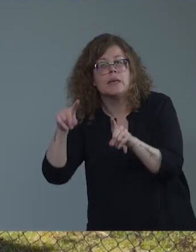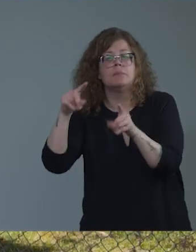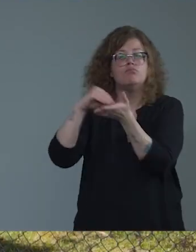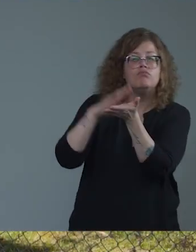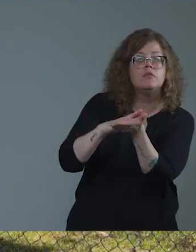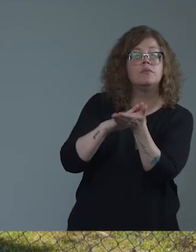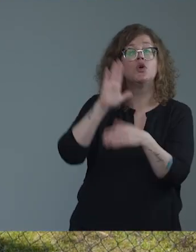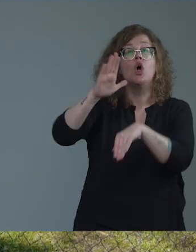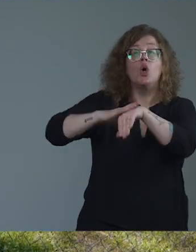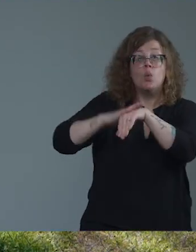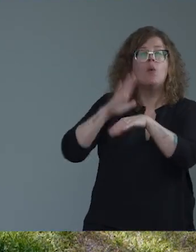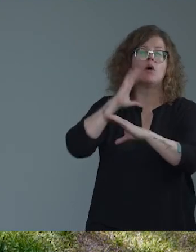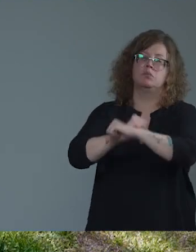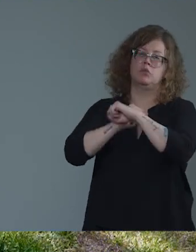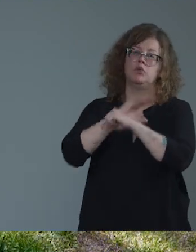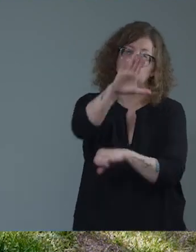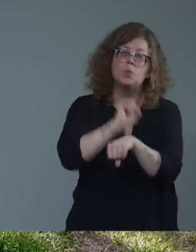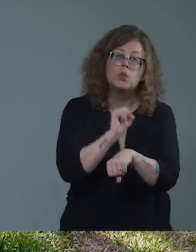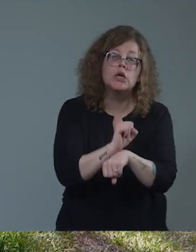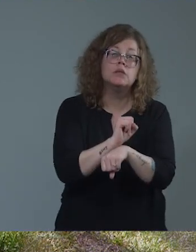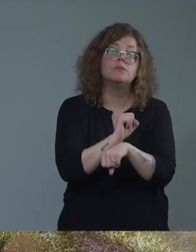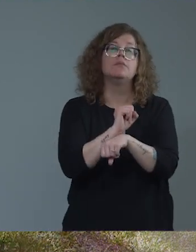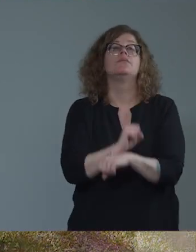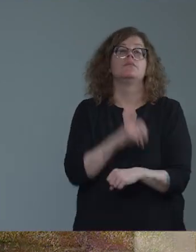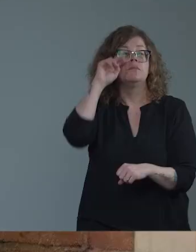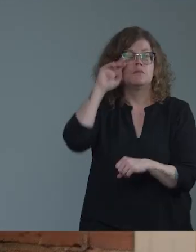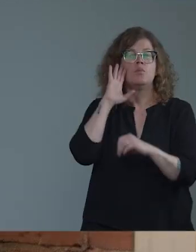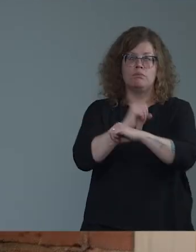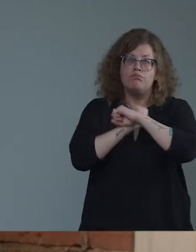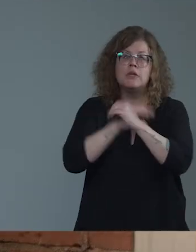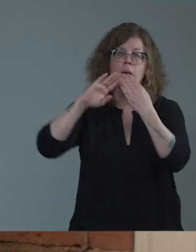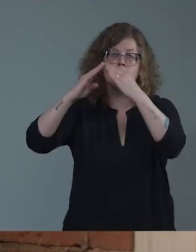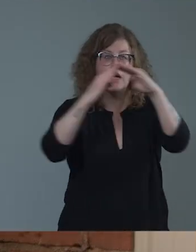if there is some type of major tornado that blows through the town, those kind of things